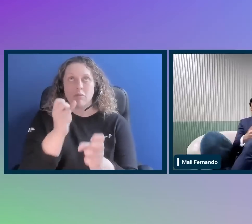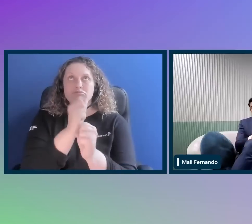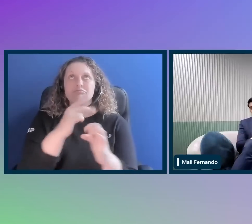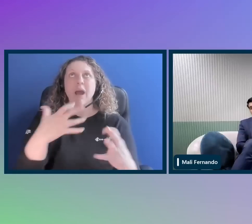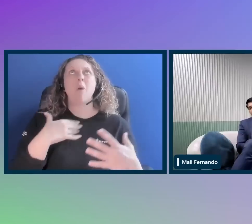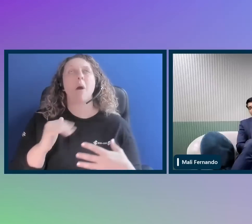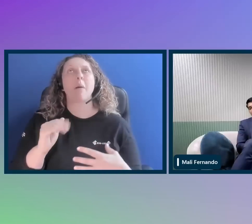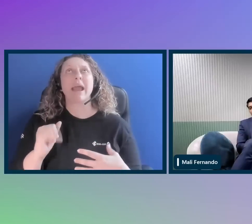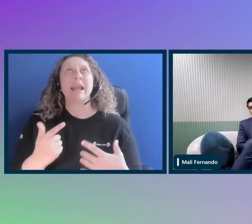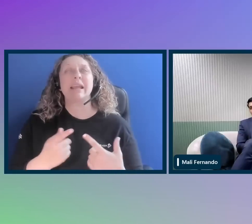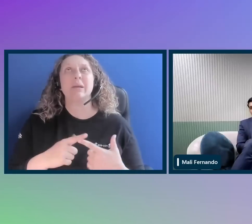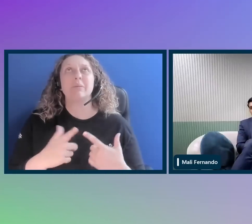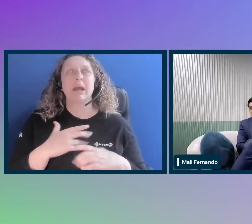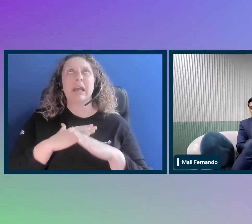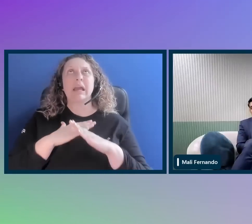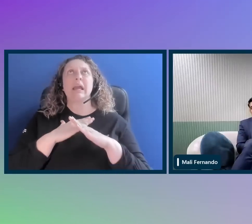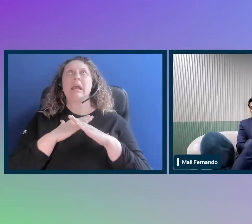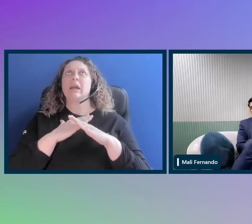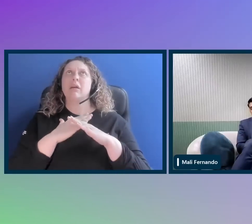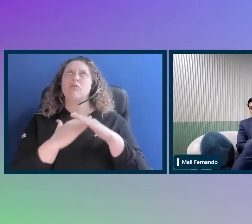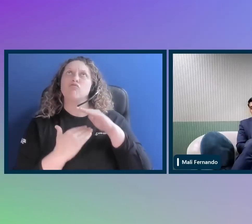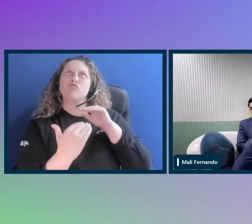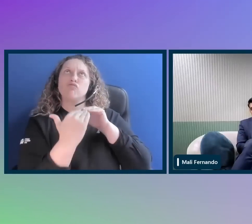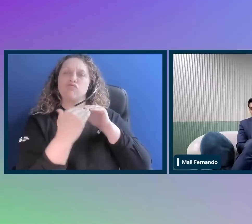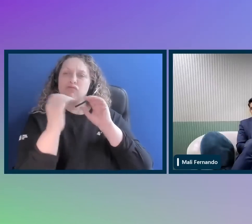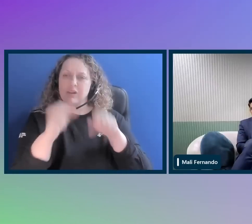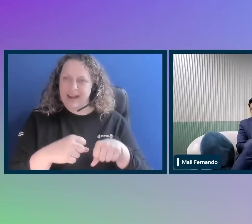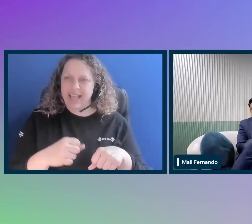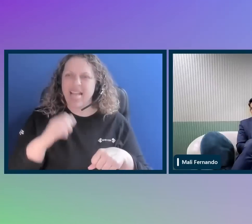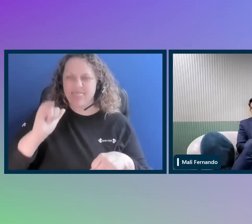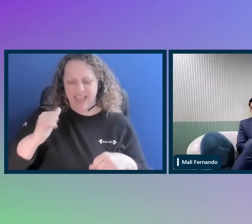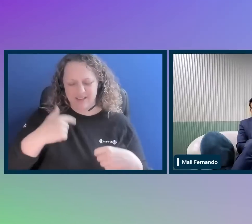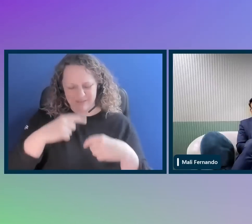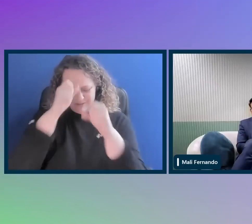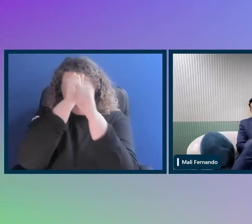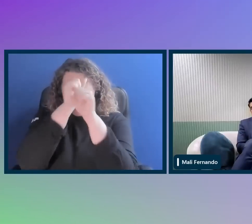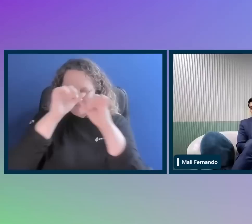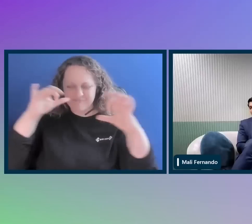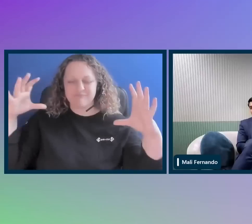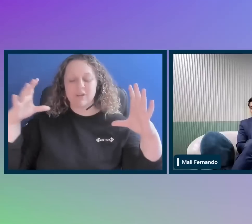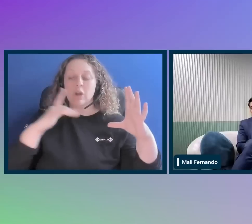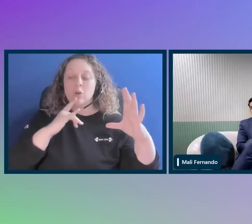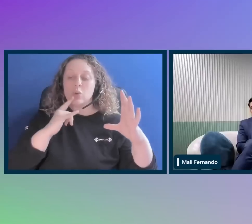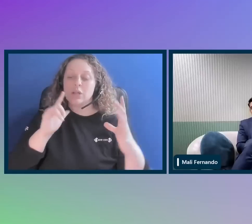So for us, I think the real opportunity is about really moving the needle in parts of the world